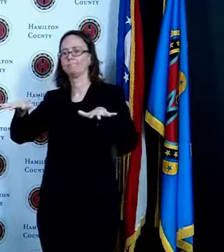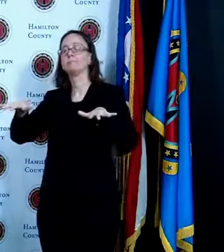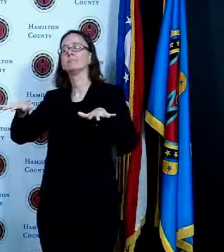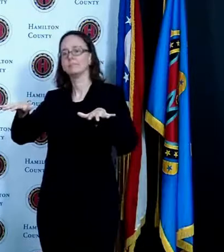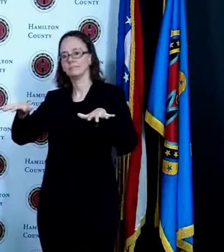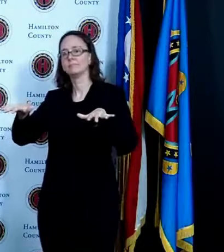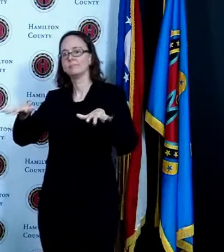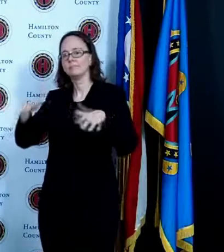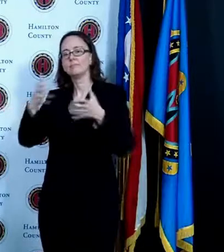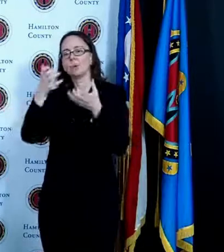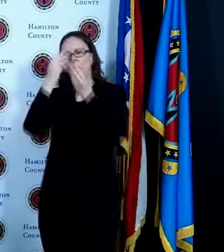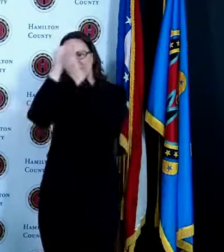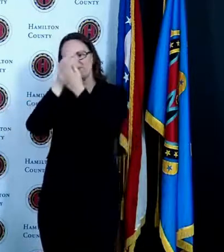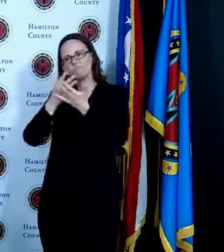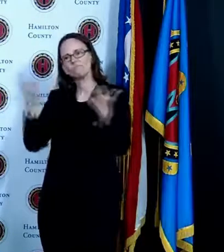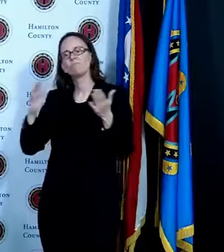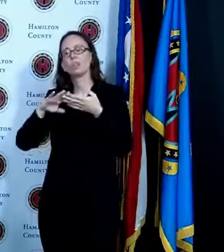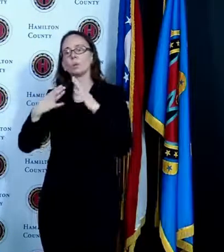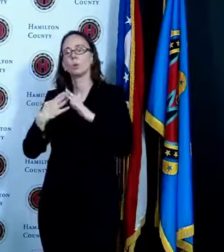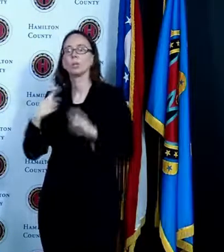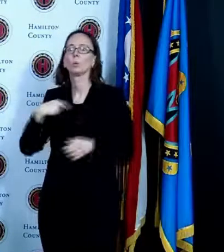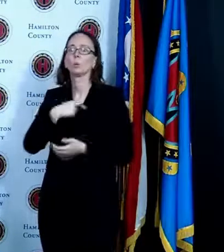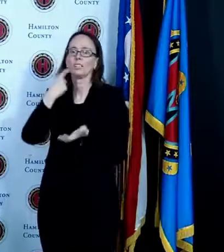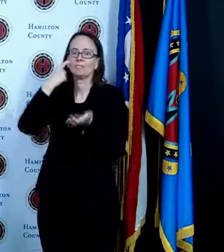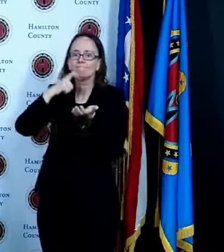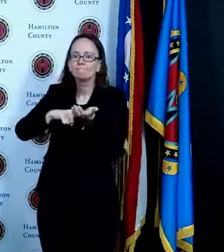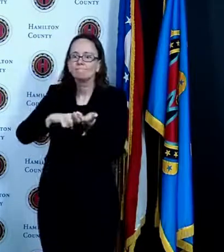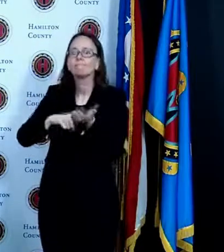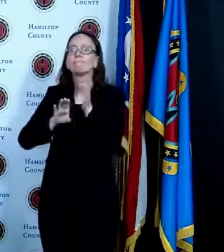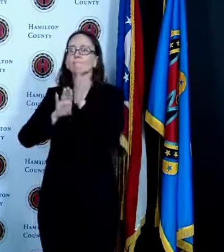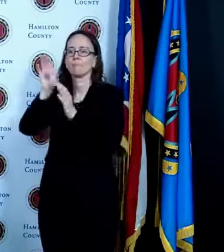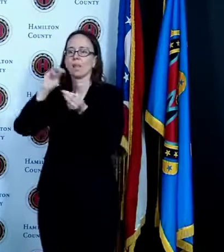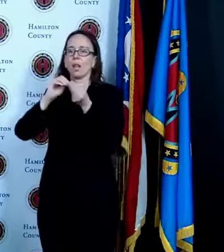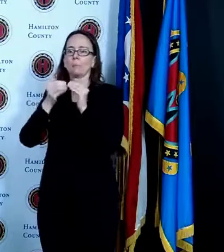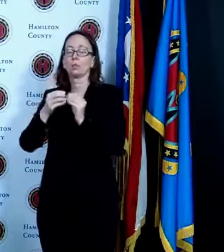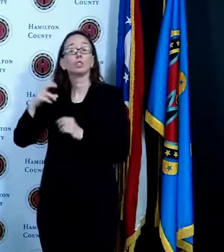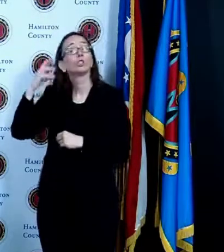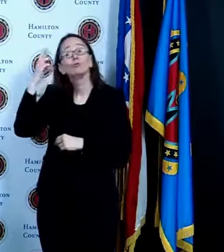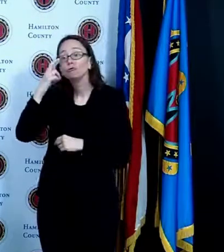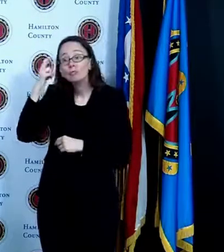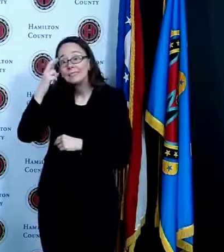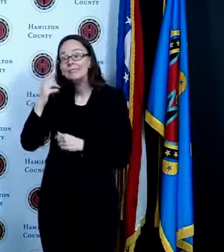this is what we're seeing it's helpful for emergency responders it's helpful